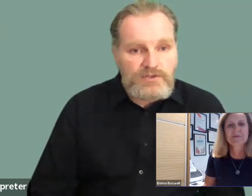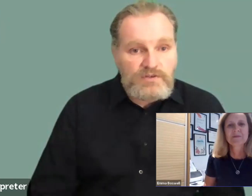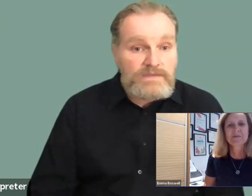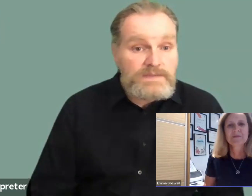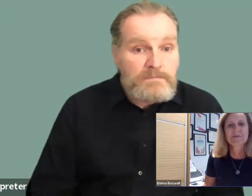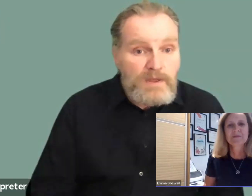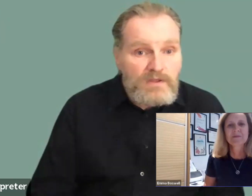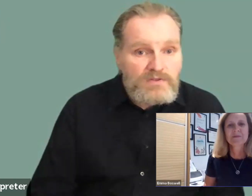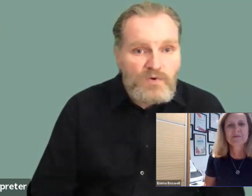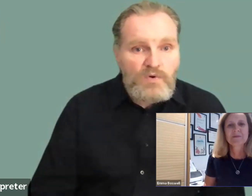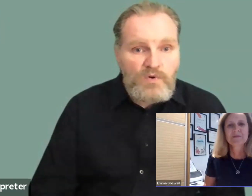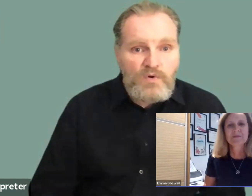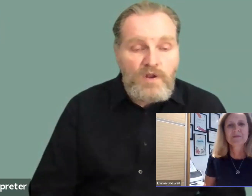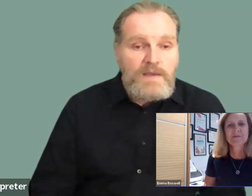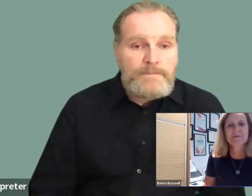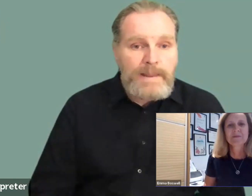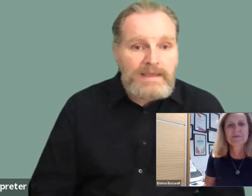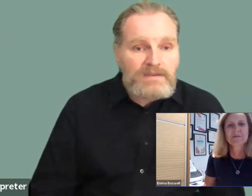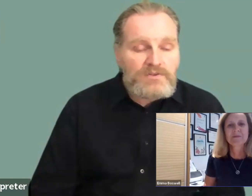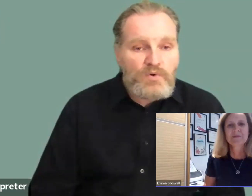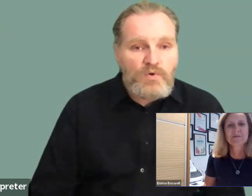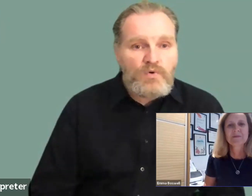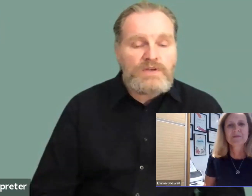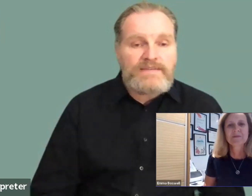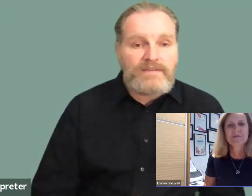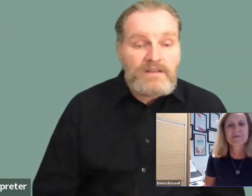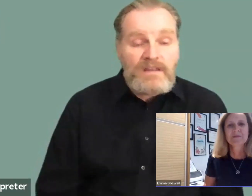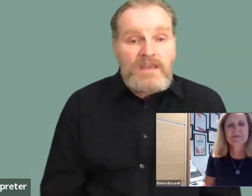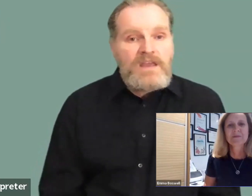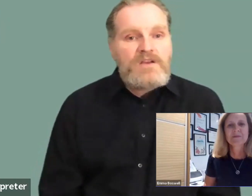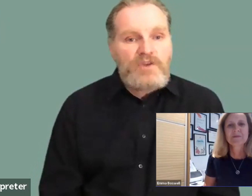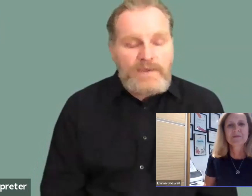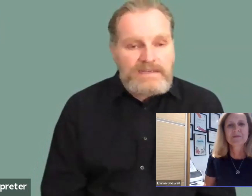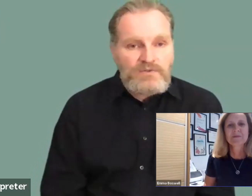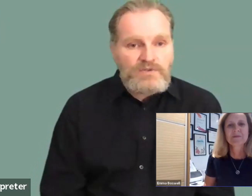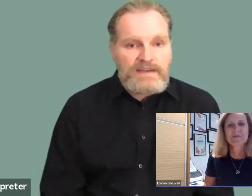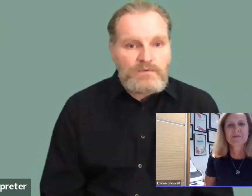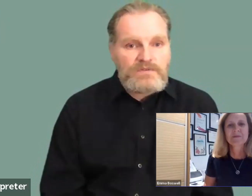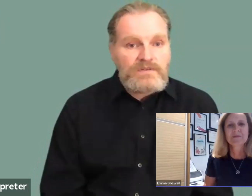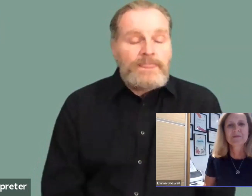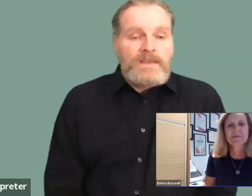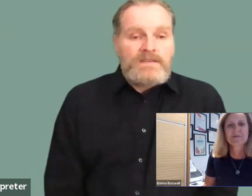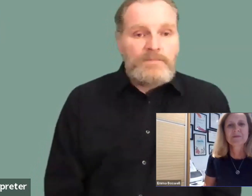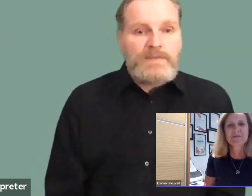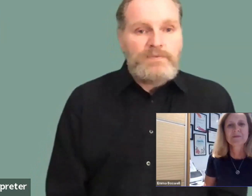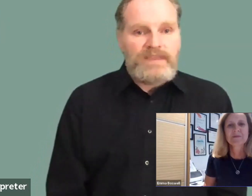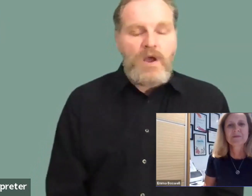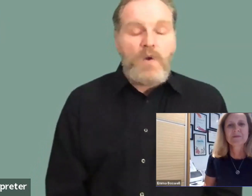vision – it’s blurred, or blanked or whatever – go and get it sorted out. Some people think, “Oh,